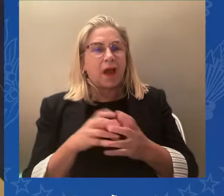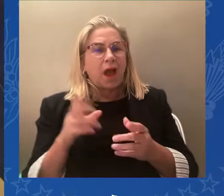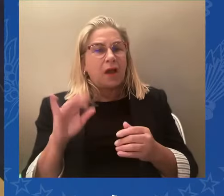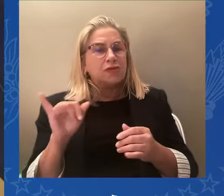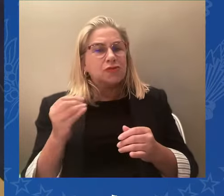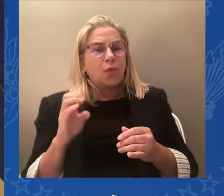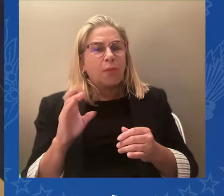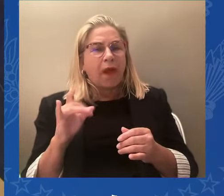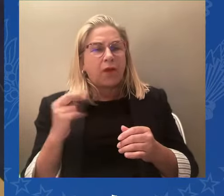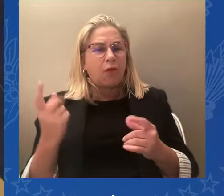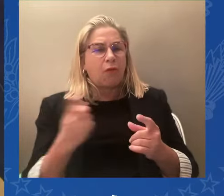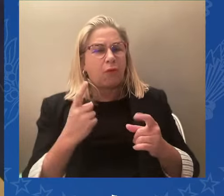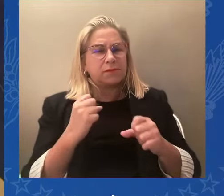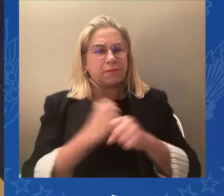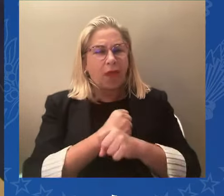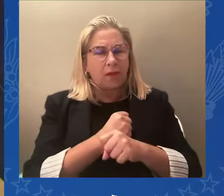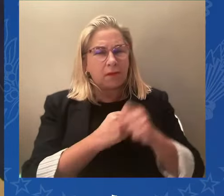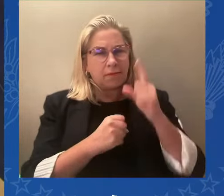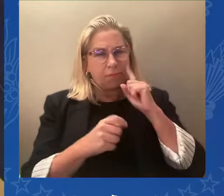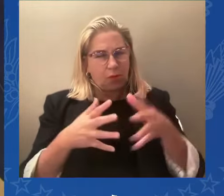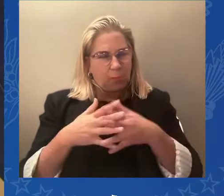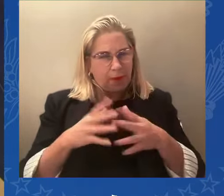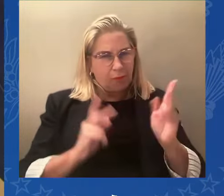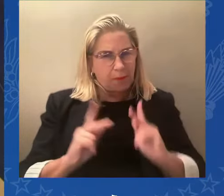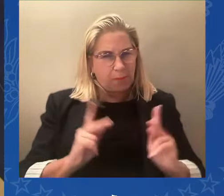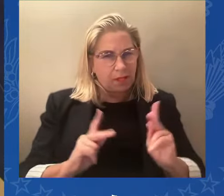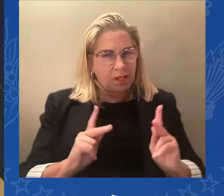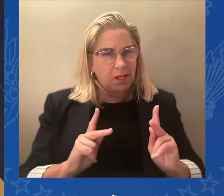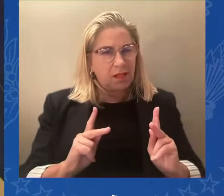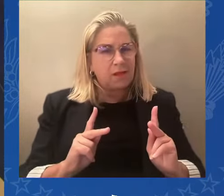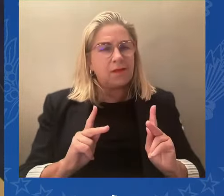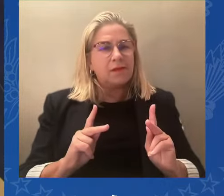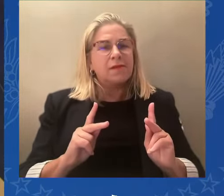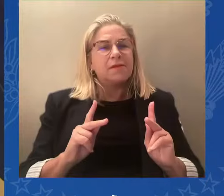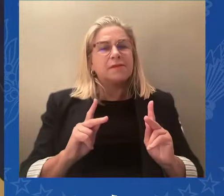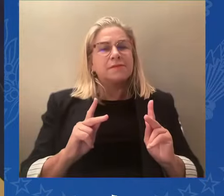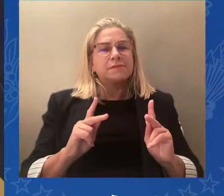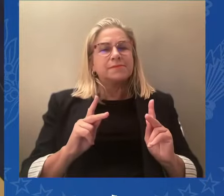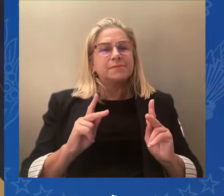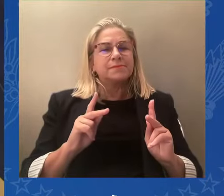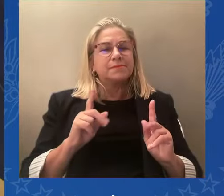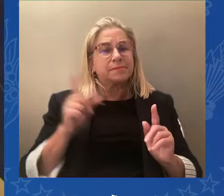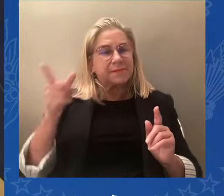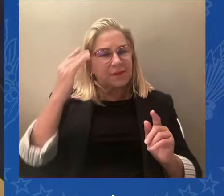He has been one of the most transformative presidents in American history.